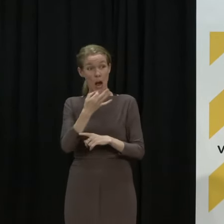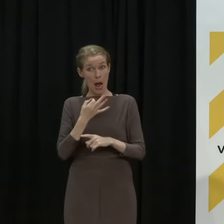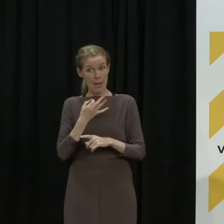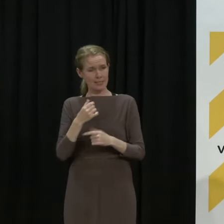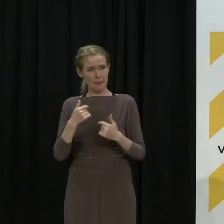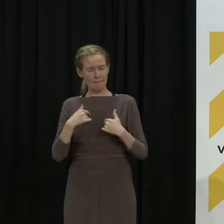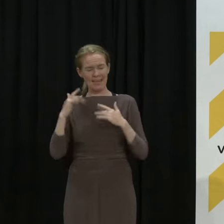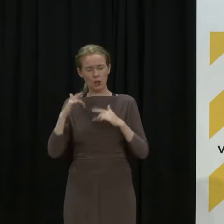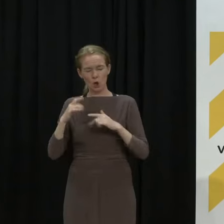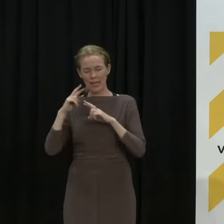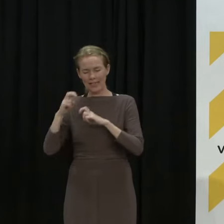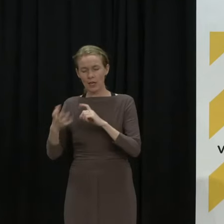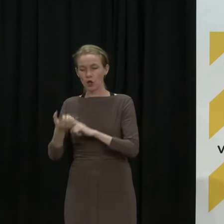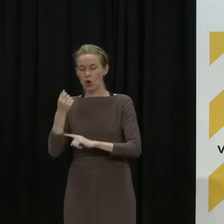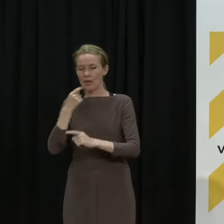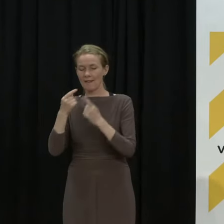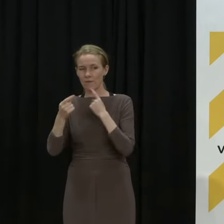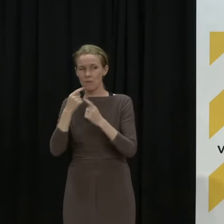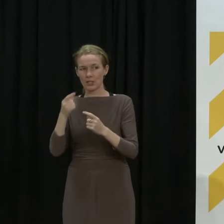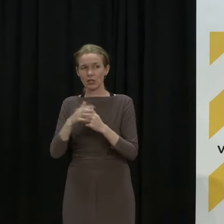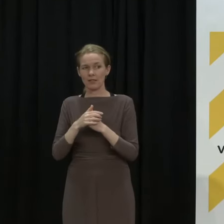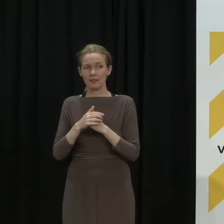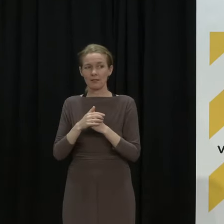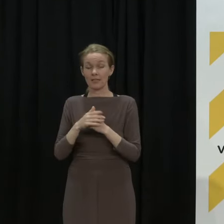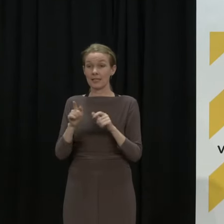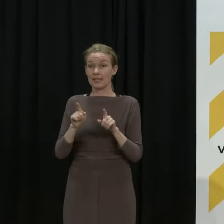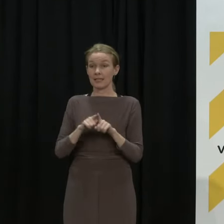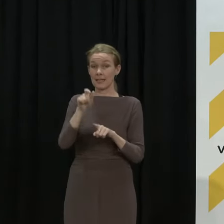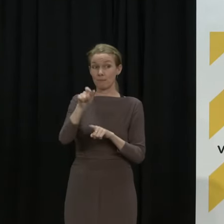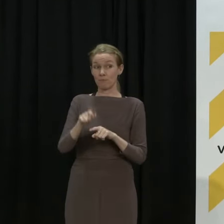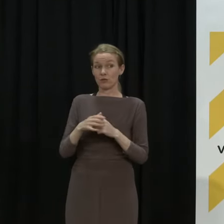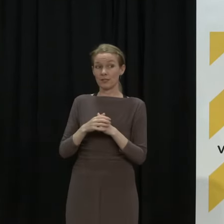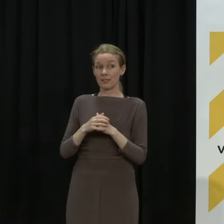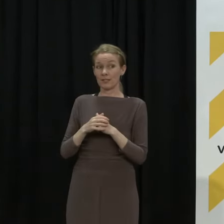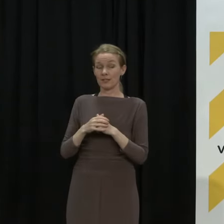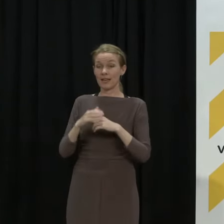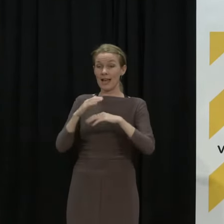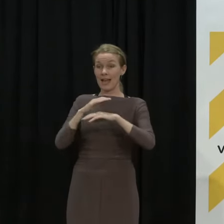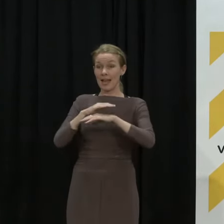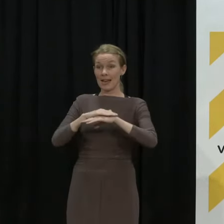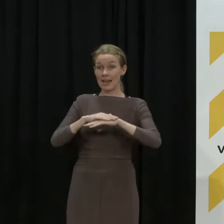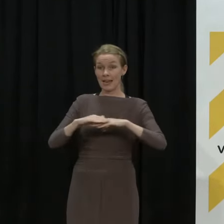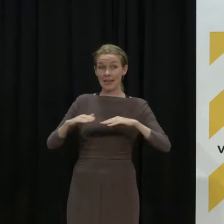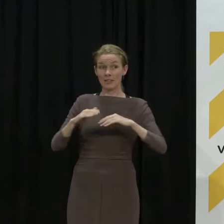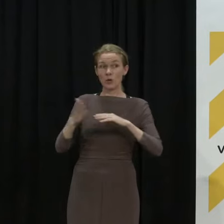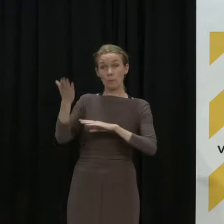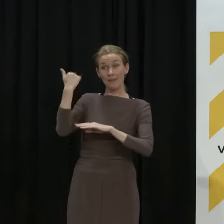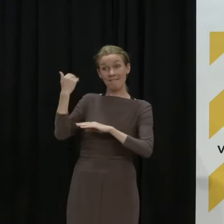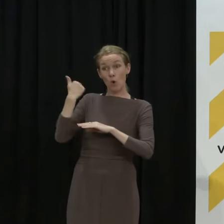their experience? I asked that to be followed up the other day but I do not have the feedback yet. Apologies, I will get you an